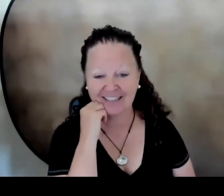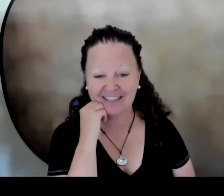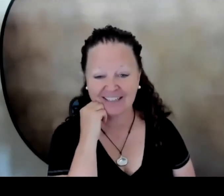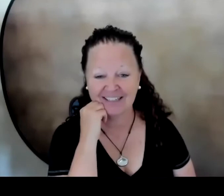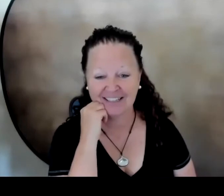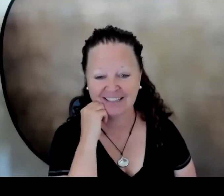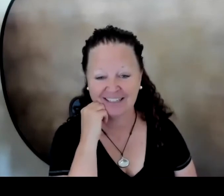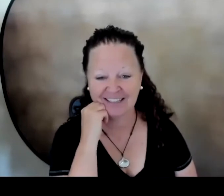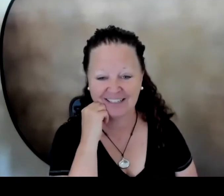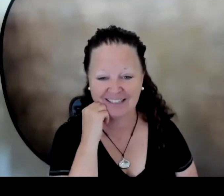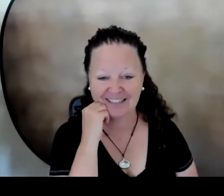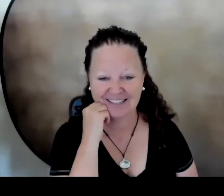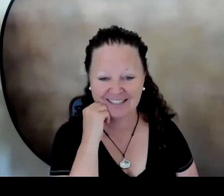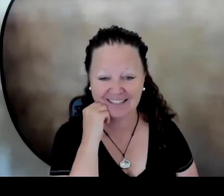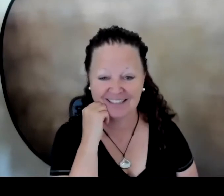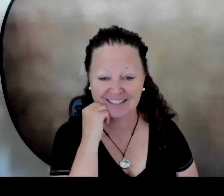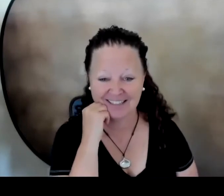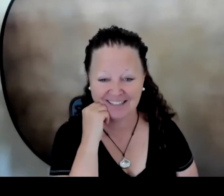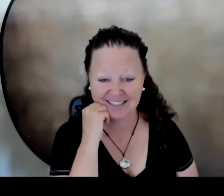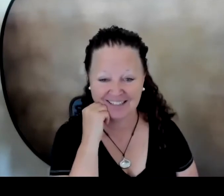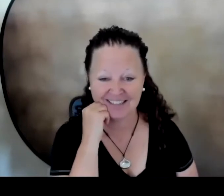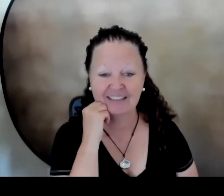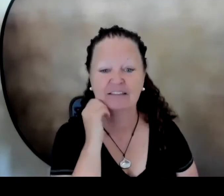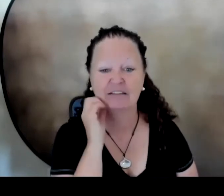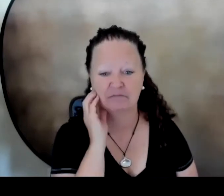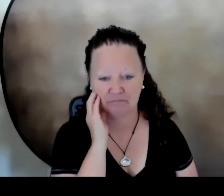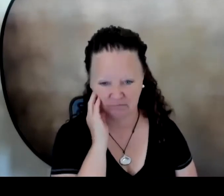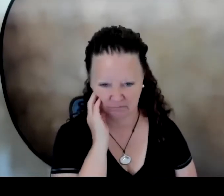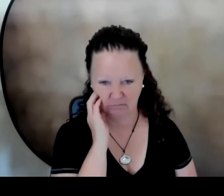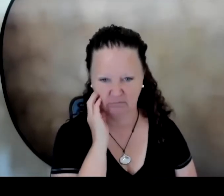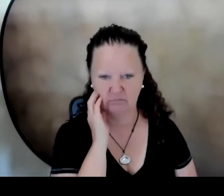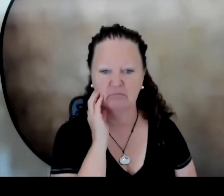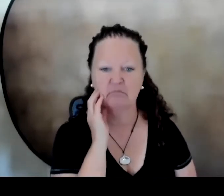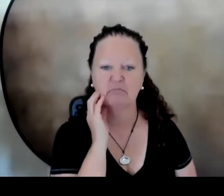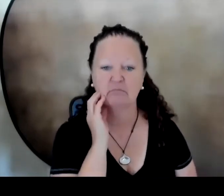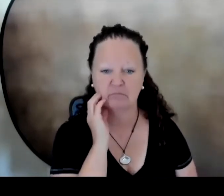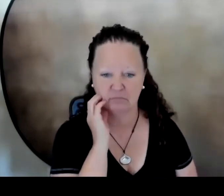When I came back, I called ahead and I was like,